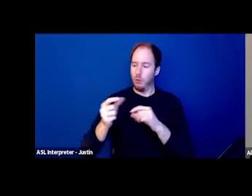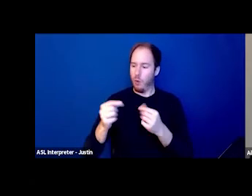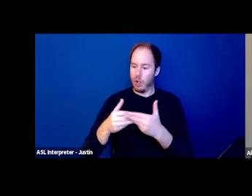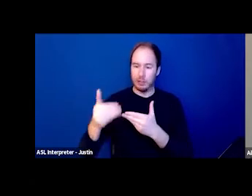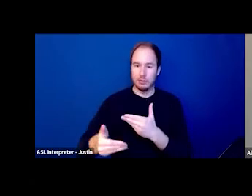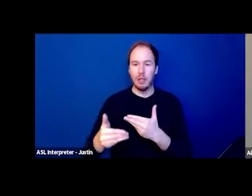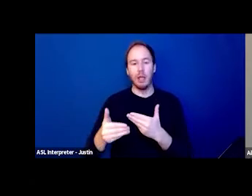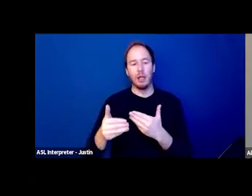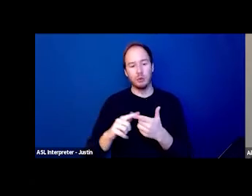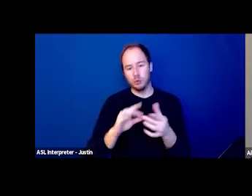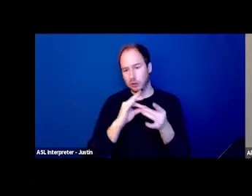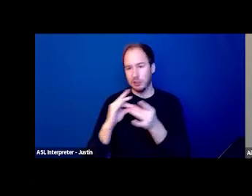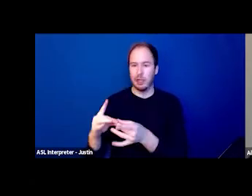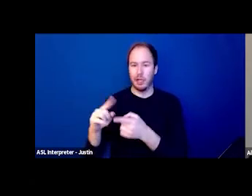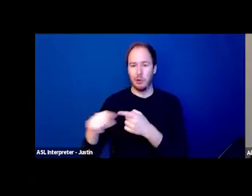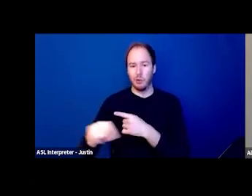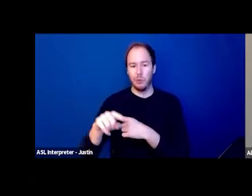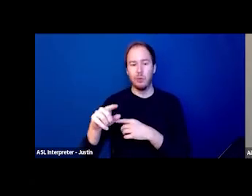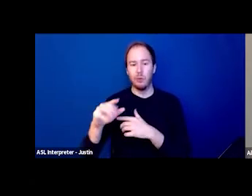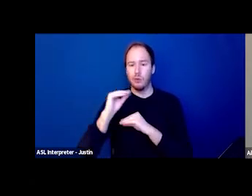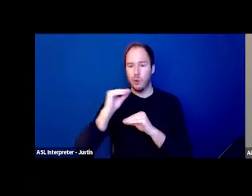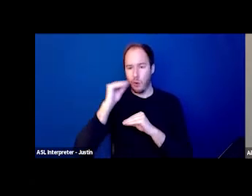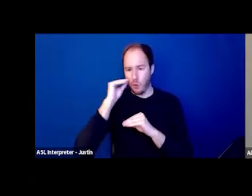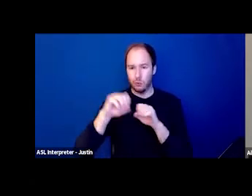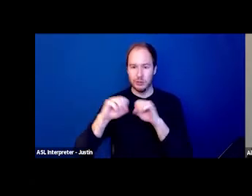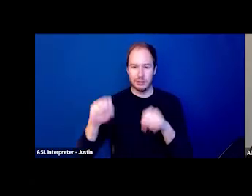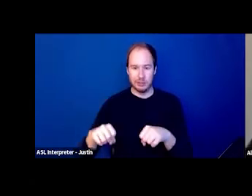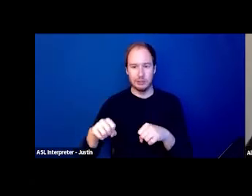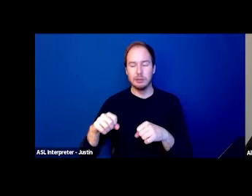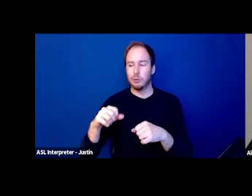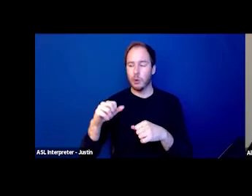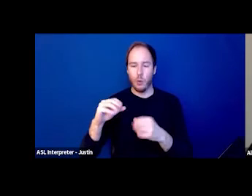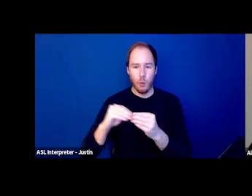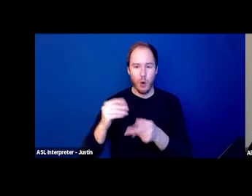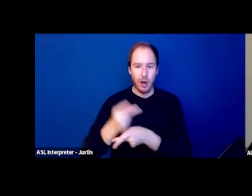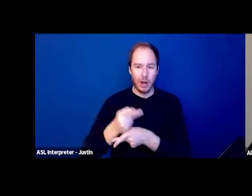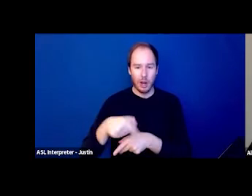and then connect them to the homeless response system and other systems of care that're going to meet their needs.